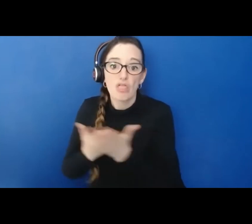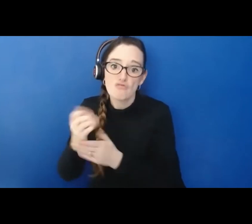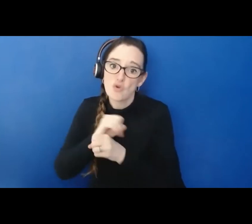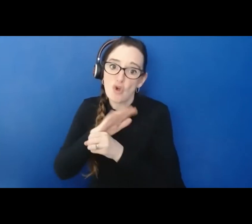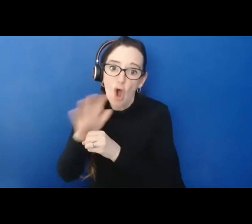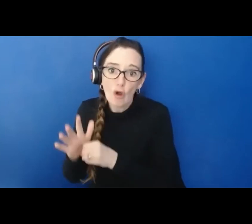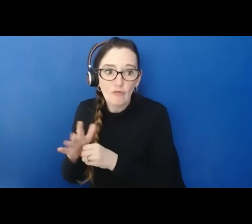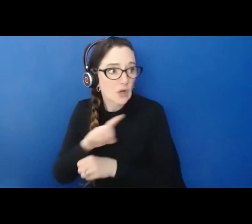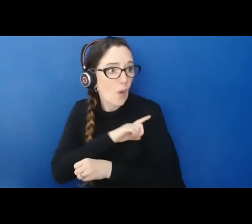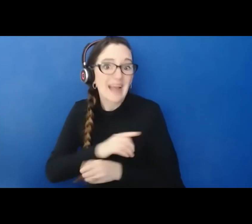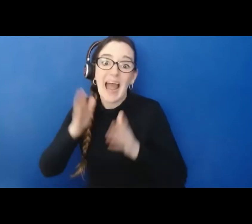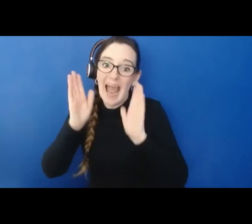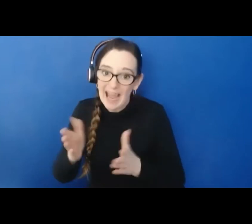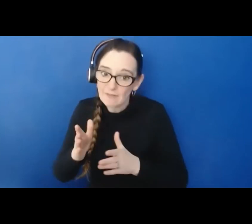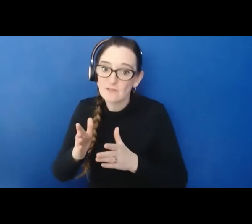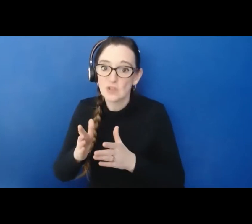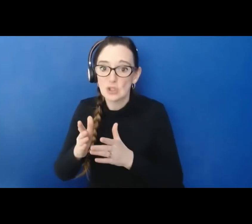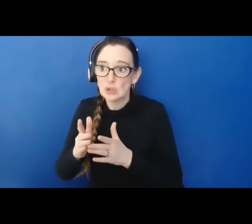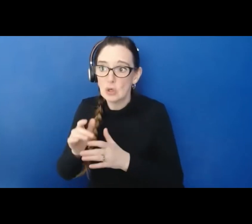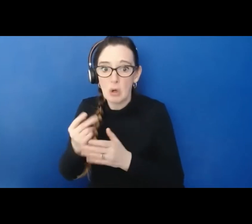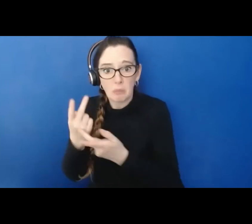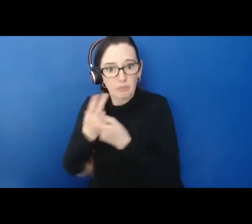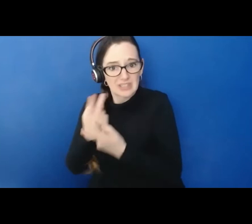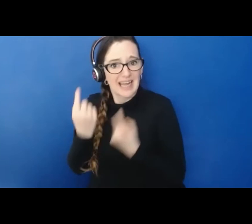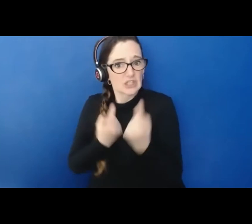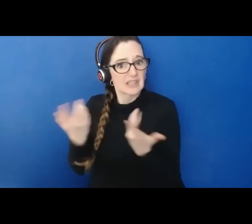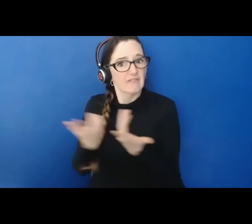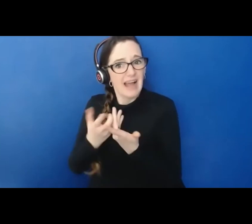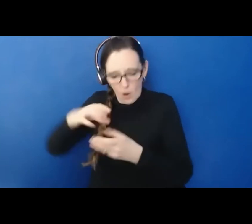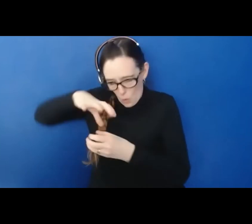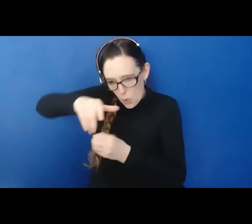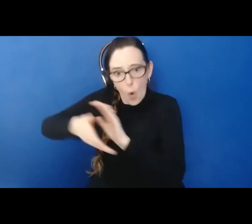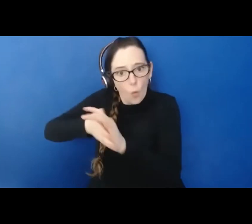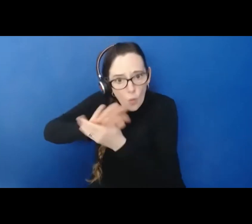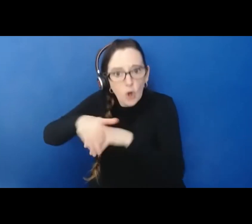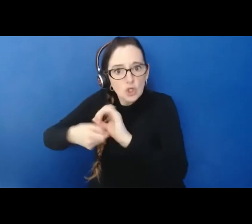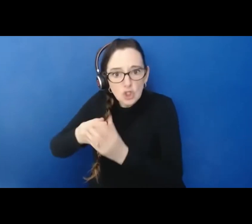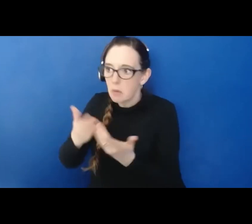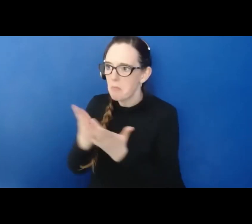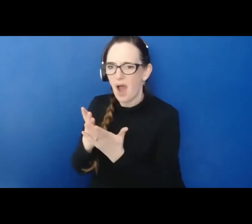then privatisation is not possible. So, we tried to create that engagement with